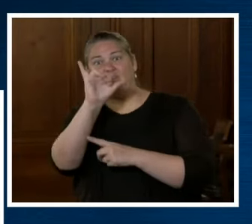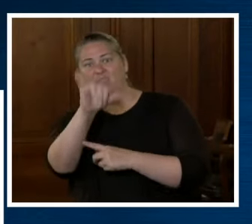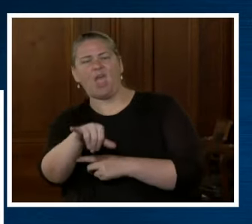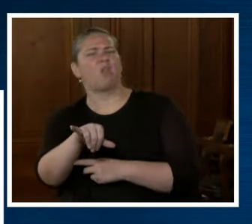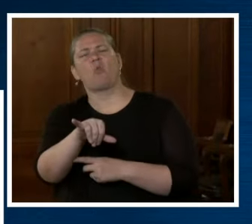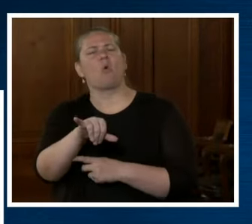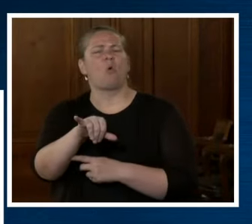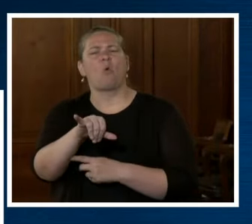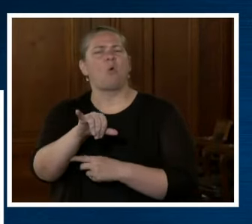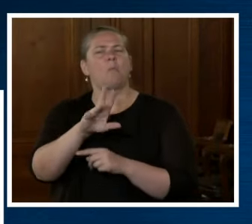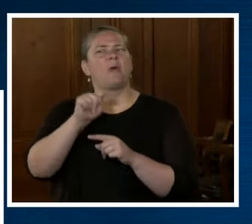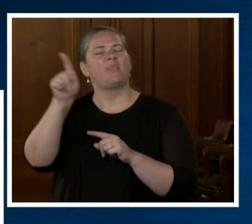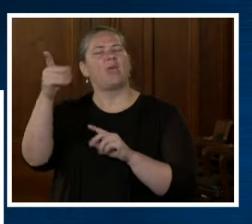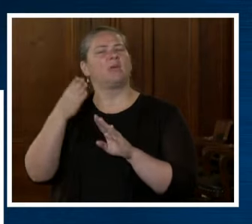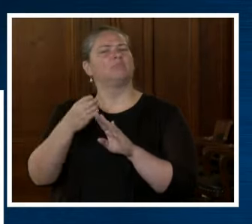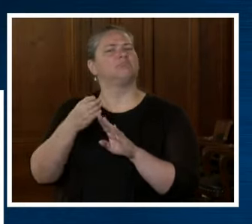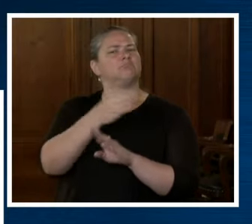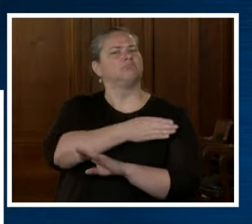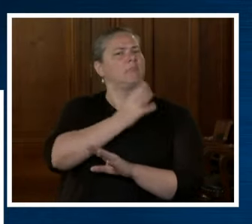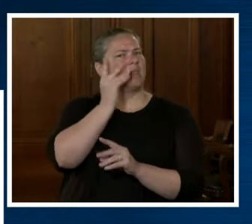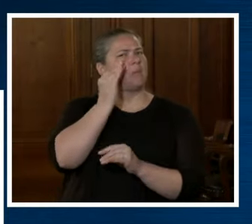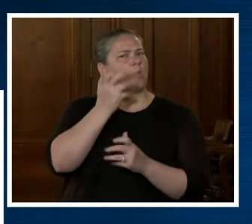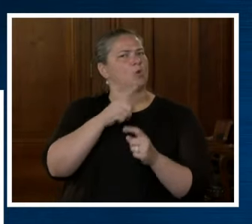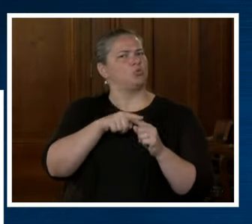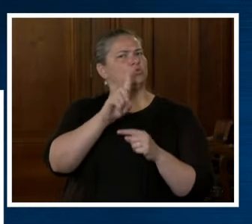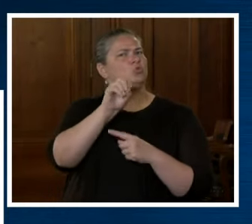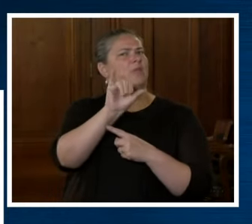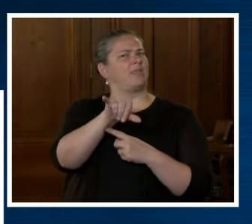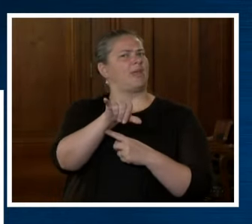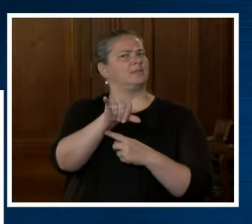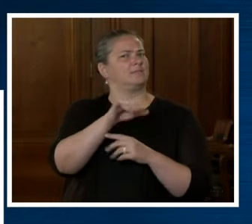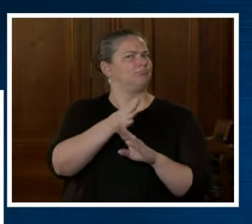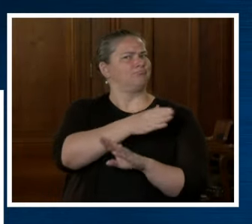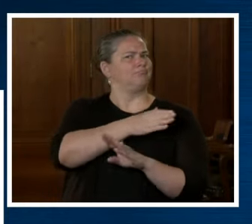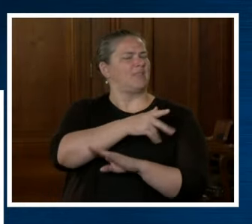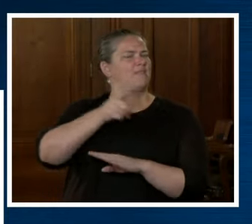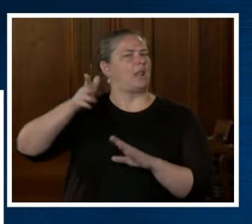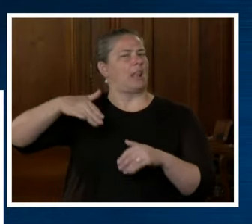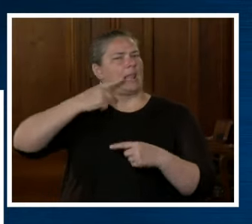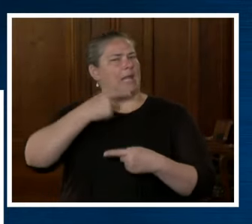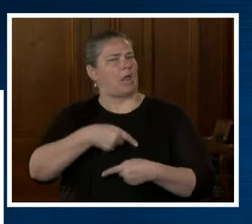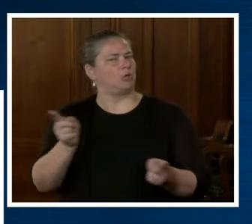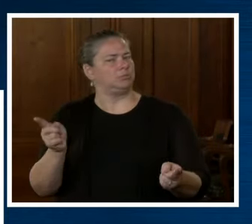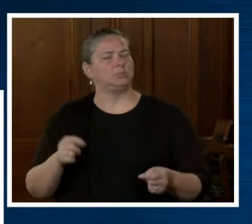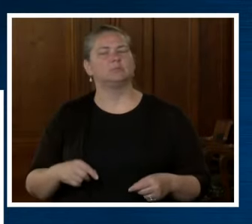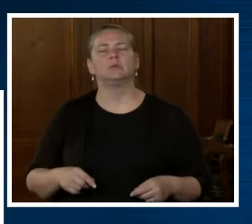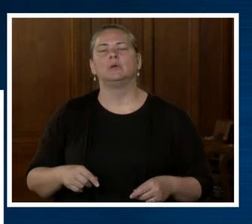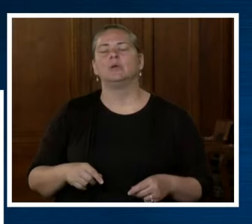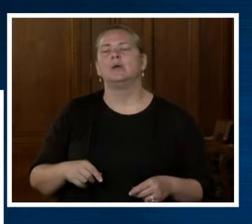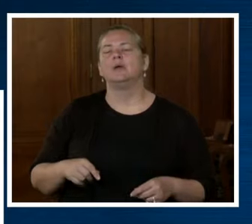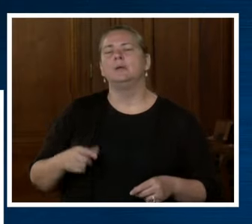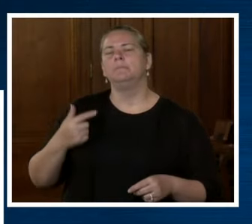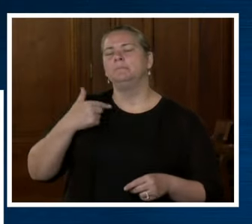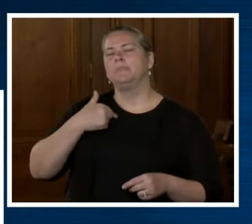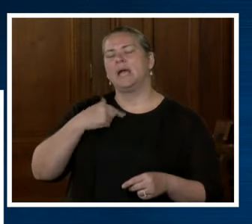MOST SIGNIFICANT INVESTMENTS BOTH, BOTH OF THESE, THAT I CAN RECALL. YOU I WANT TO ASK MICHAEL BROWN